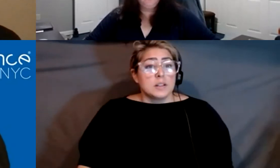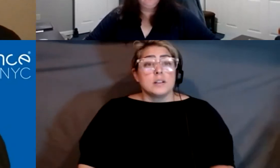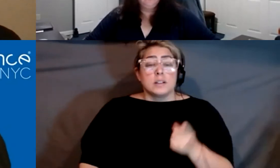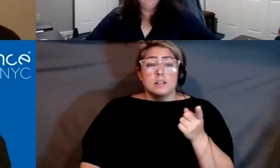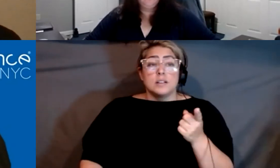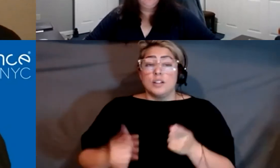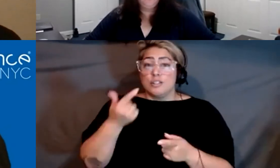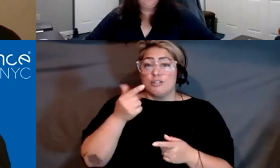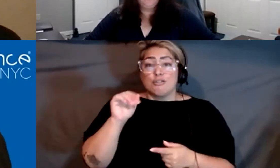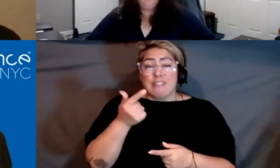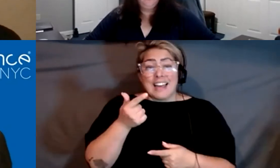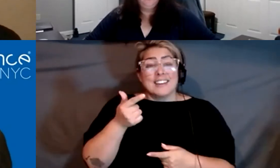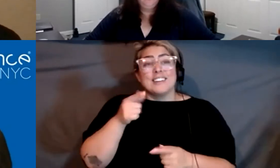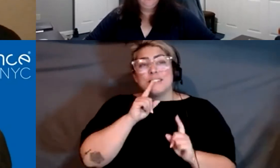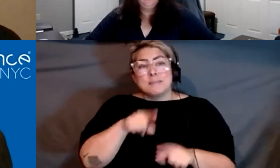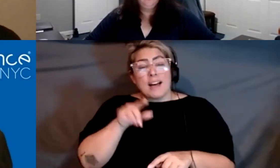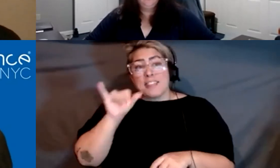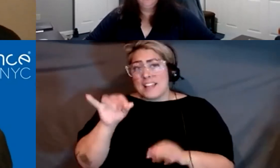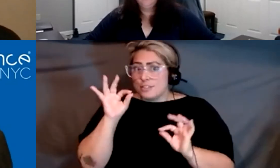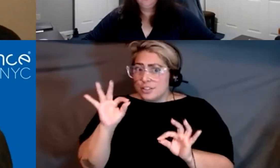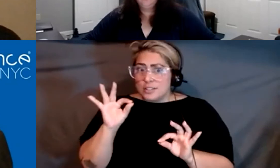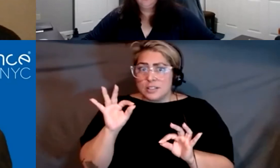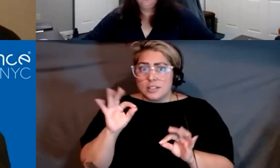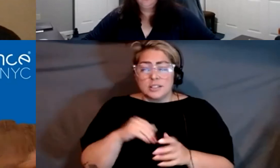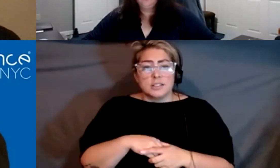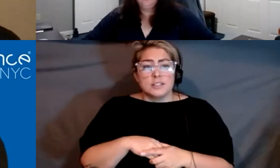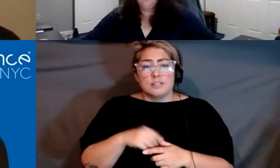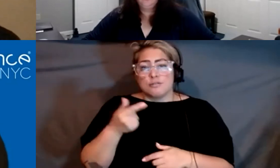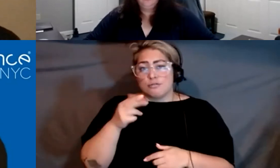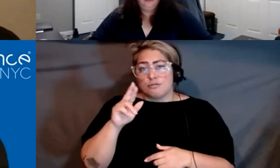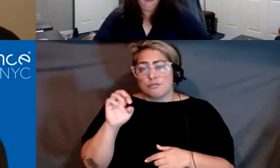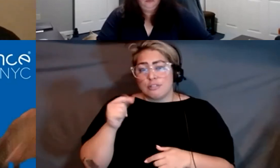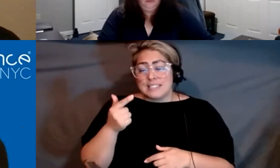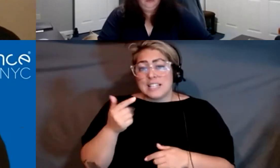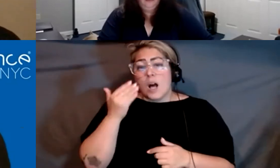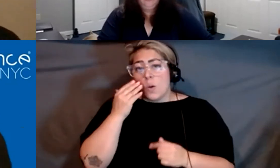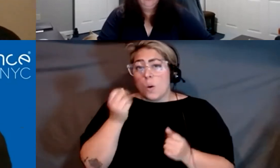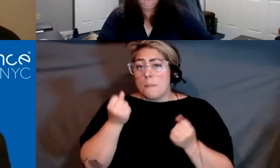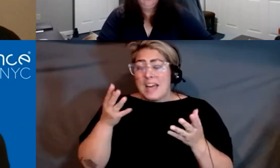I know a lot of venues for things in New York were flooded. Or had